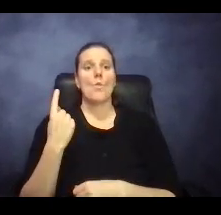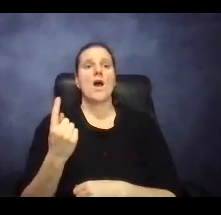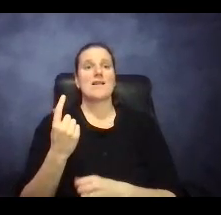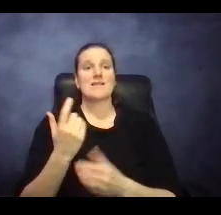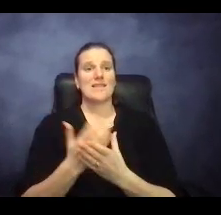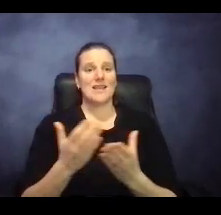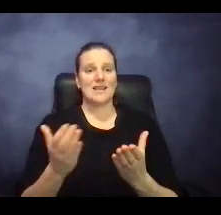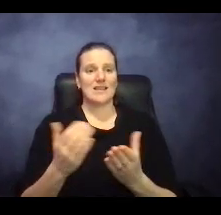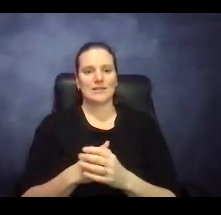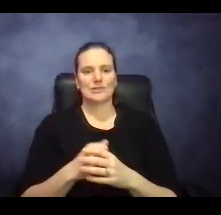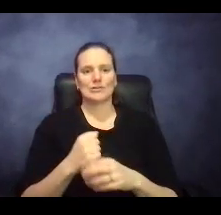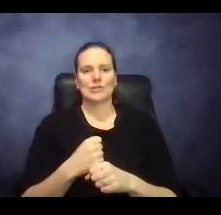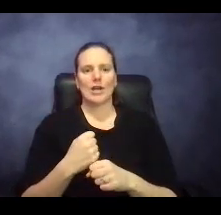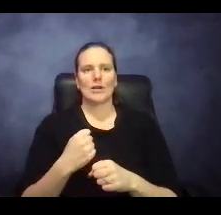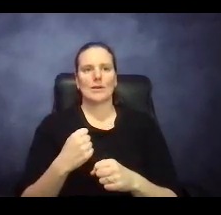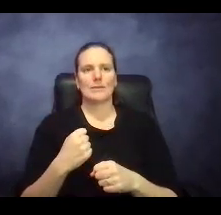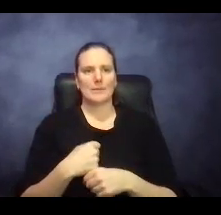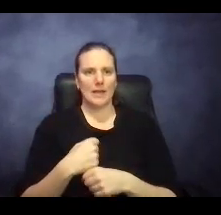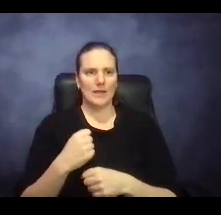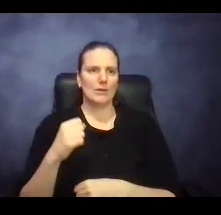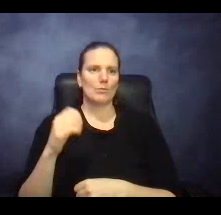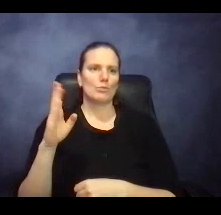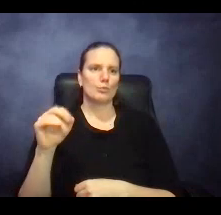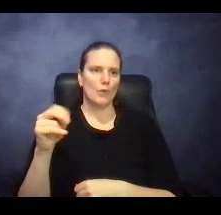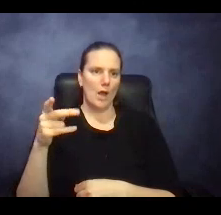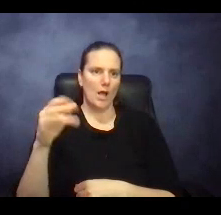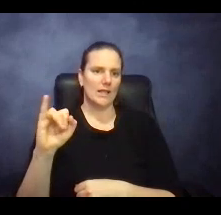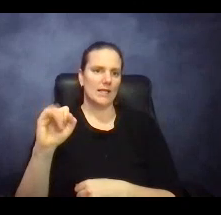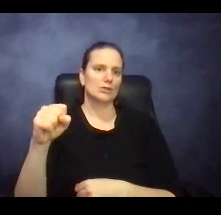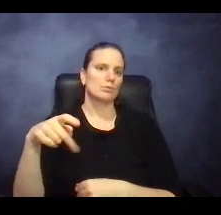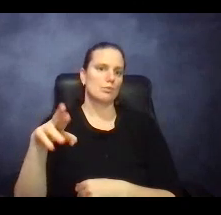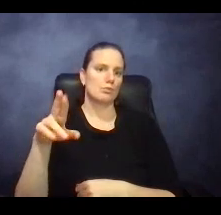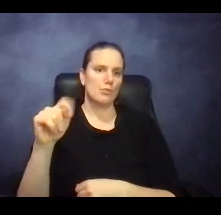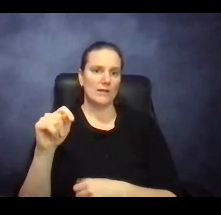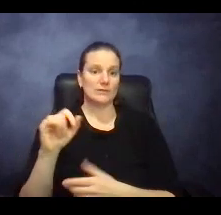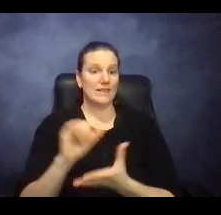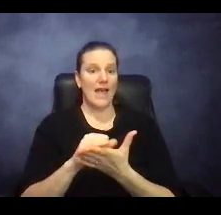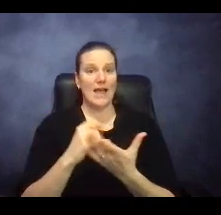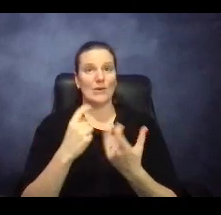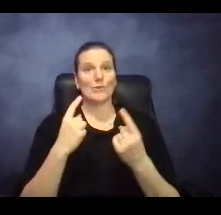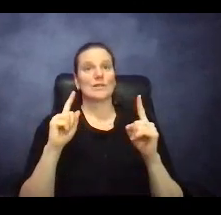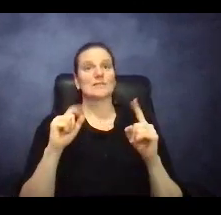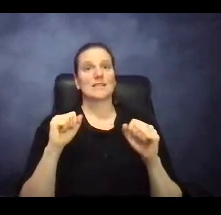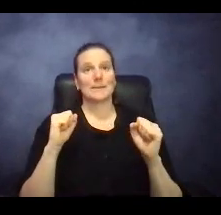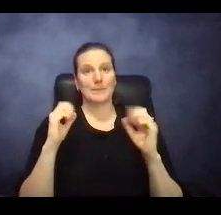you could just start making broccoli sprouts and, and I mean it works. It's kind of amazing. Other things that work really well,